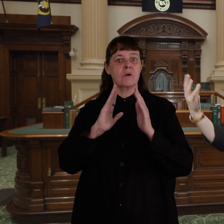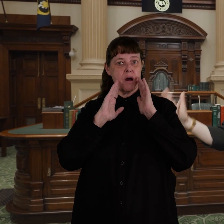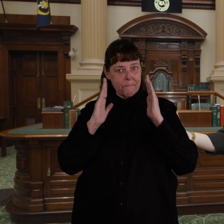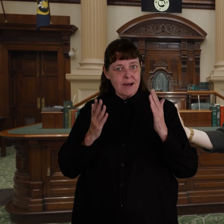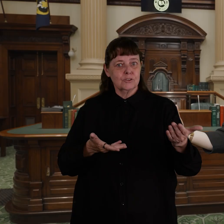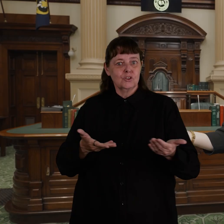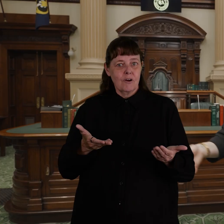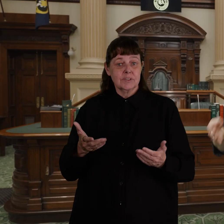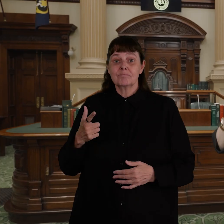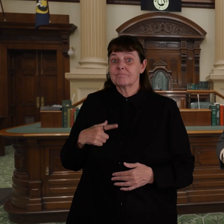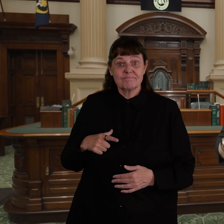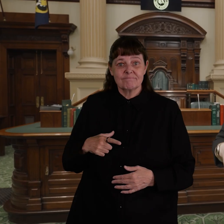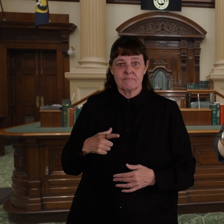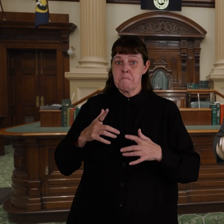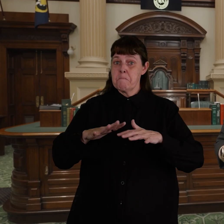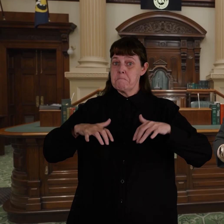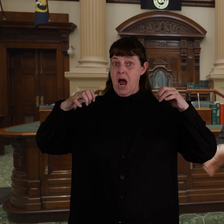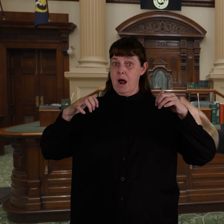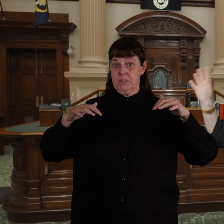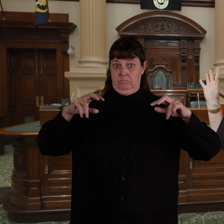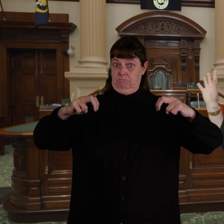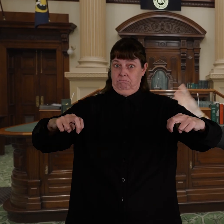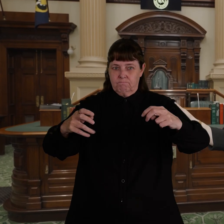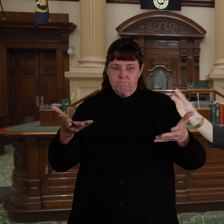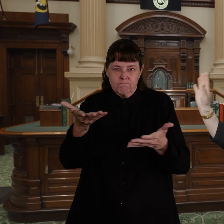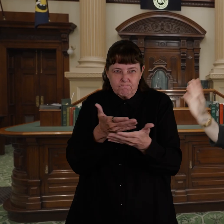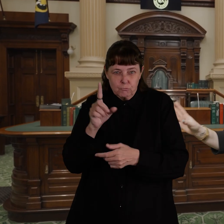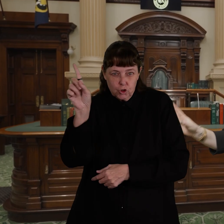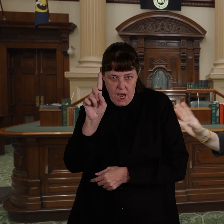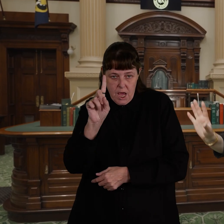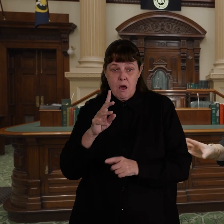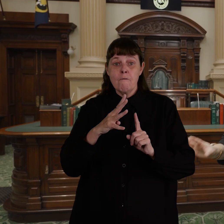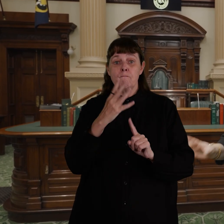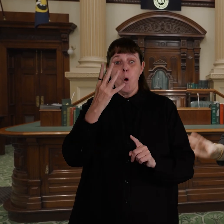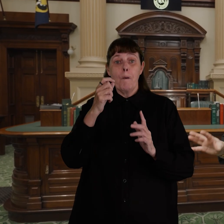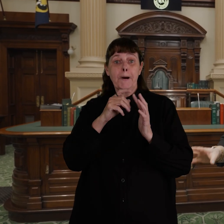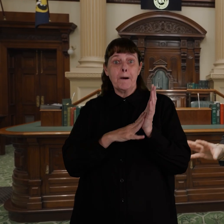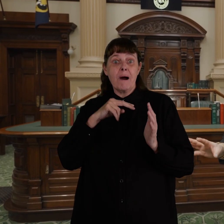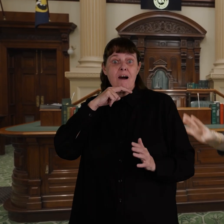sitting today, by 4:00 tomorrow, you would have a complete transcript of everything that's been